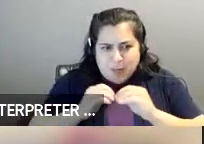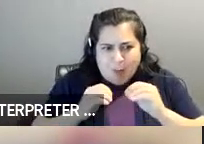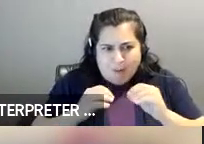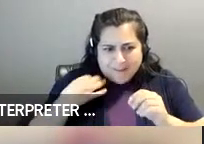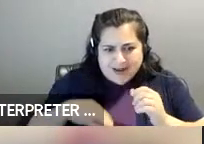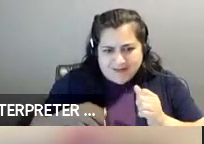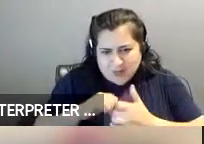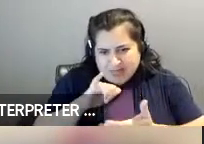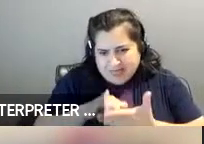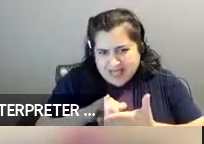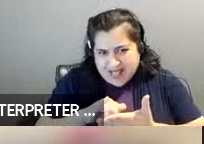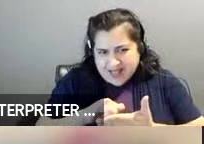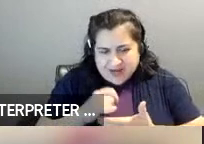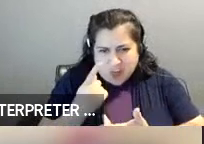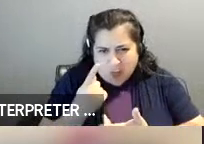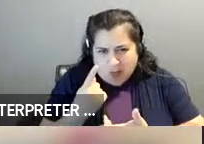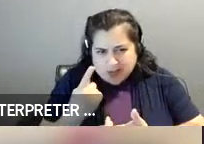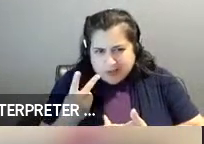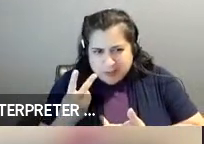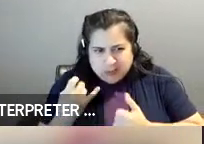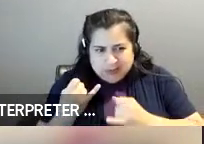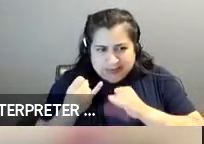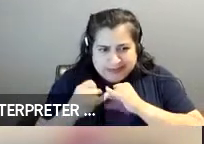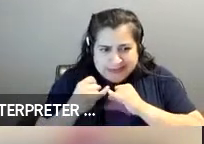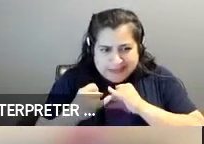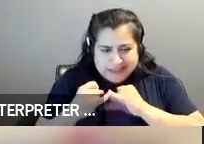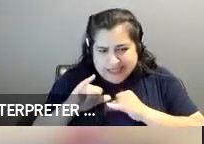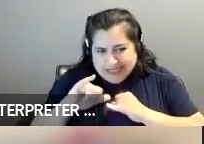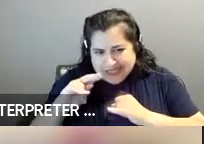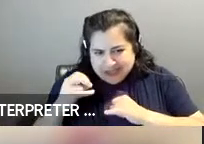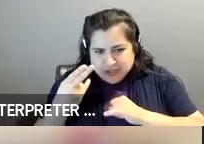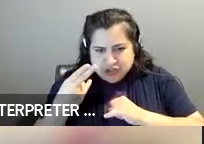1 or 2 inches increase in adjustability?